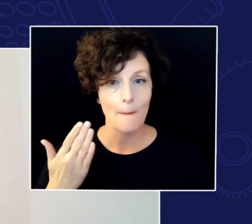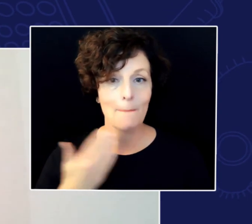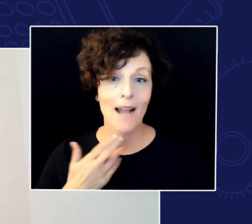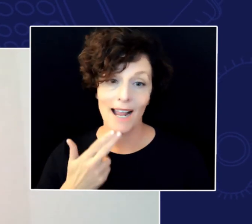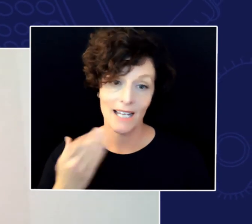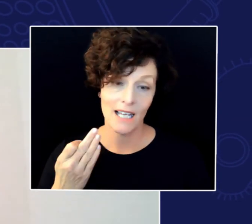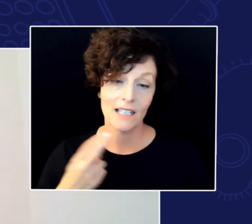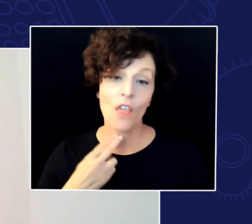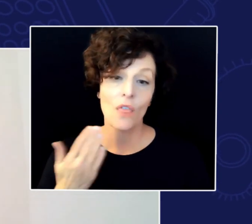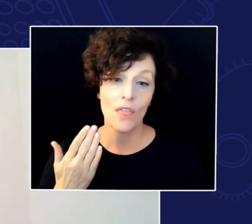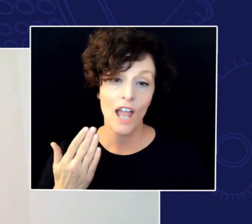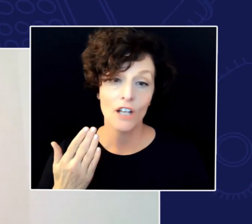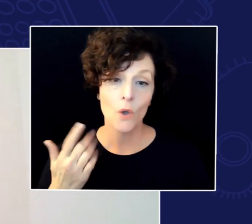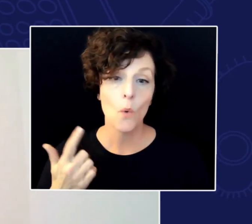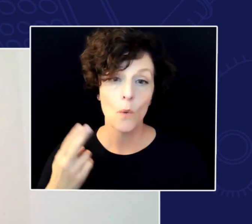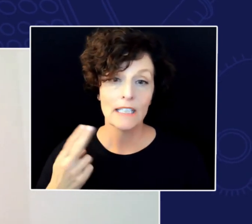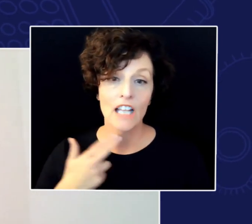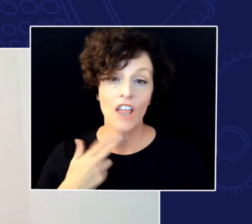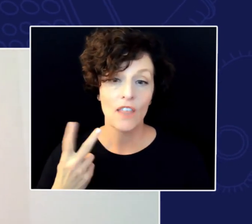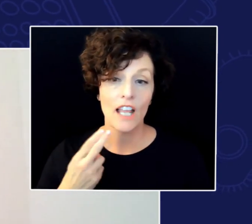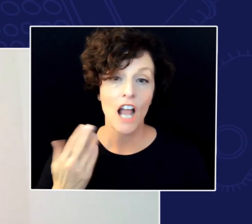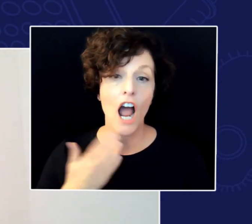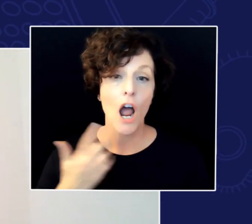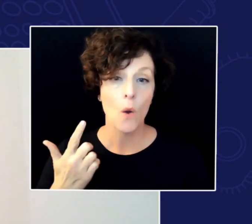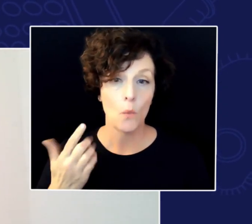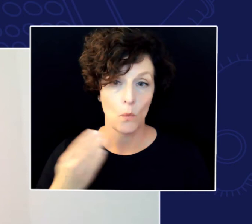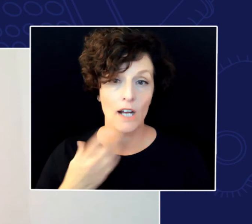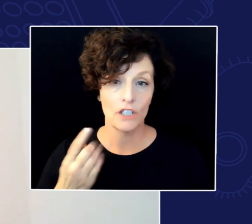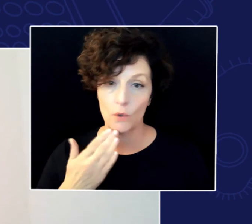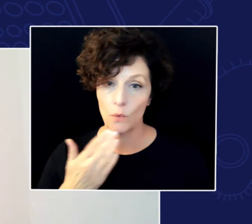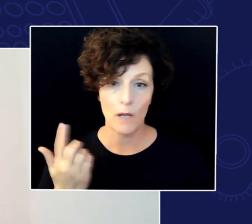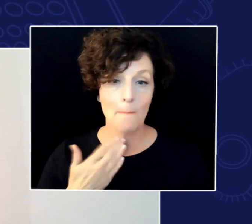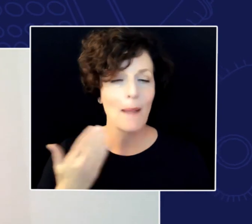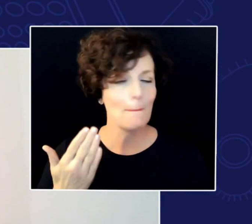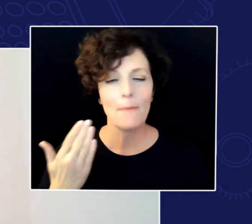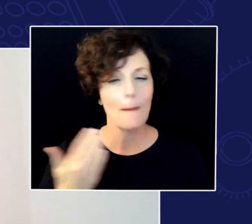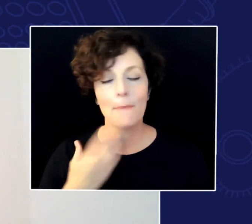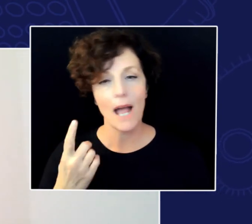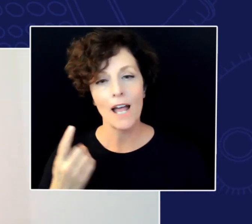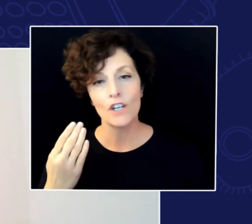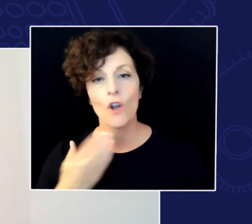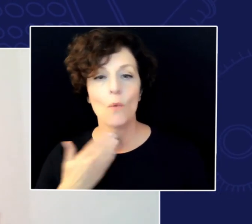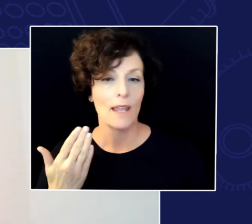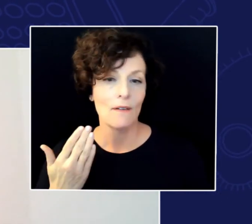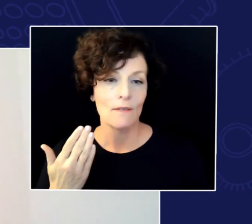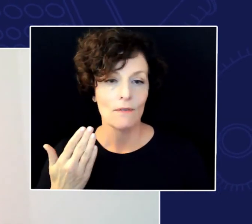I guess that's -- that was the thing I wanted to tell my mom I don't know if the --